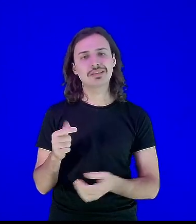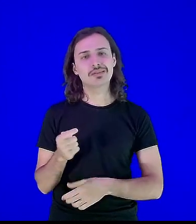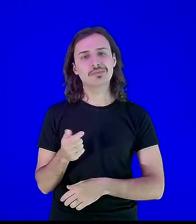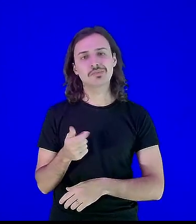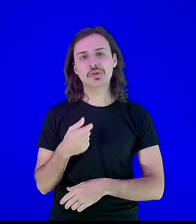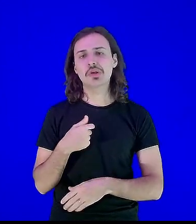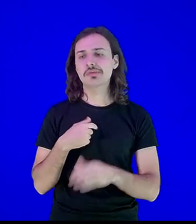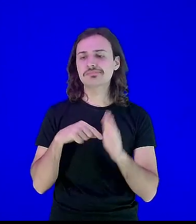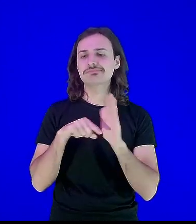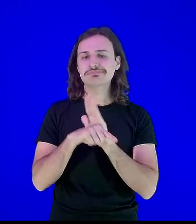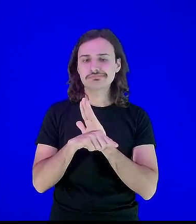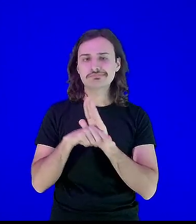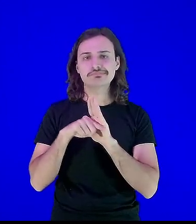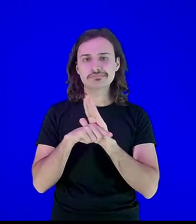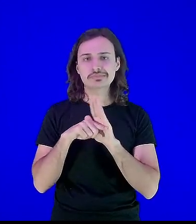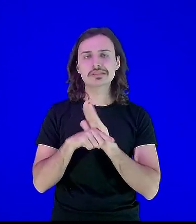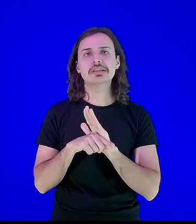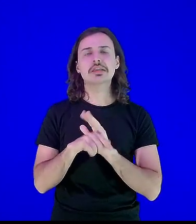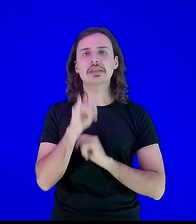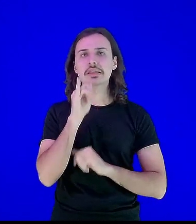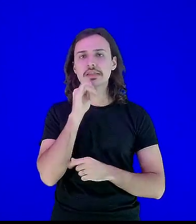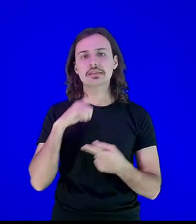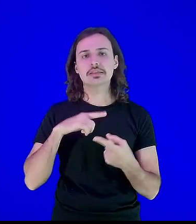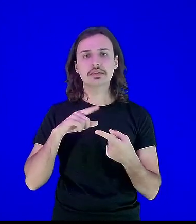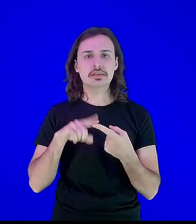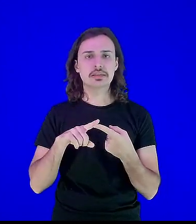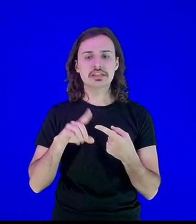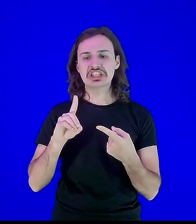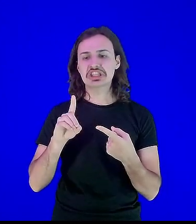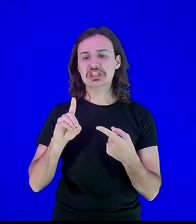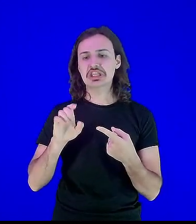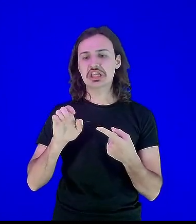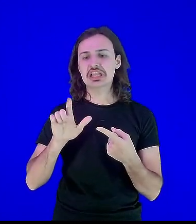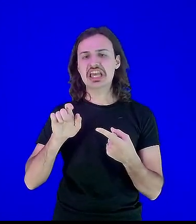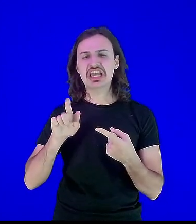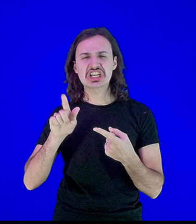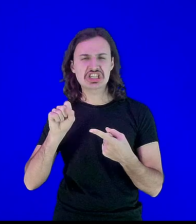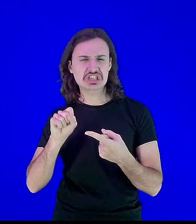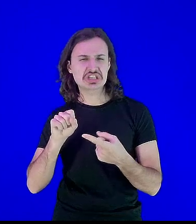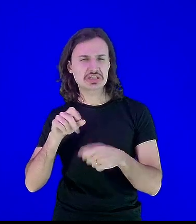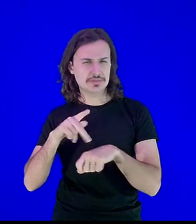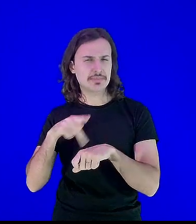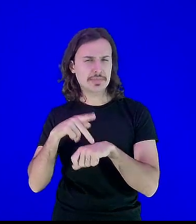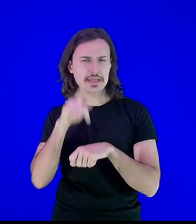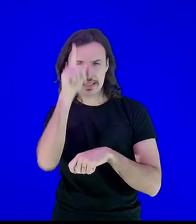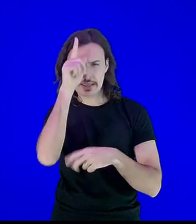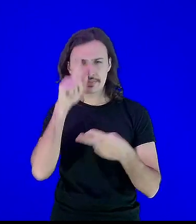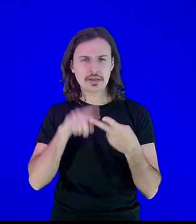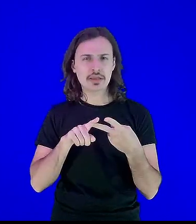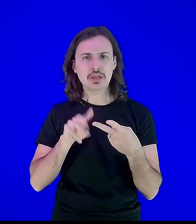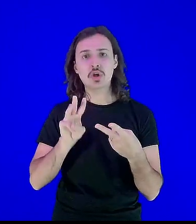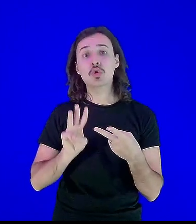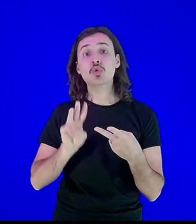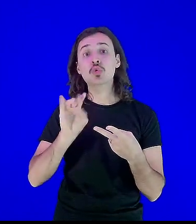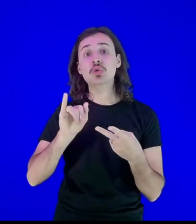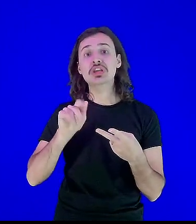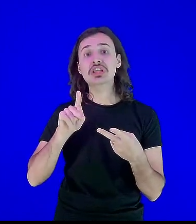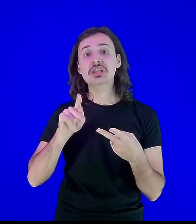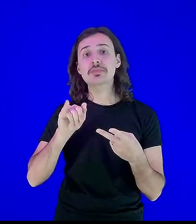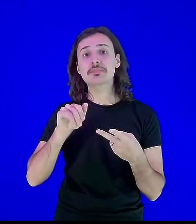I could find SignPuddle, Delegs, the Wikipedia for ASL and SignWriting itself